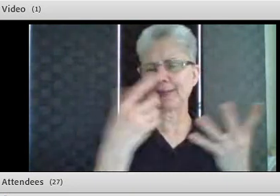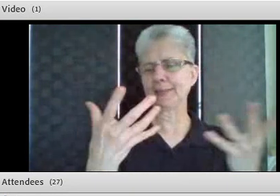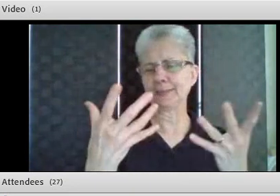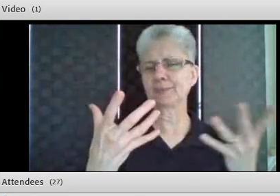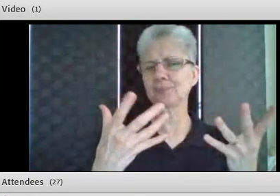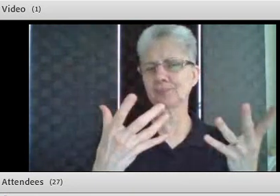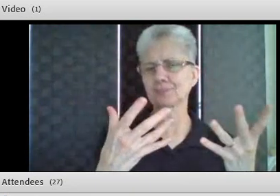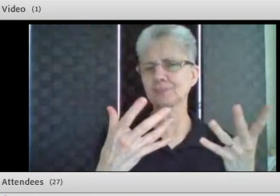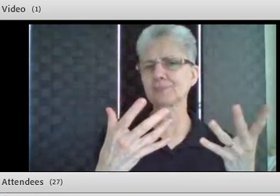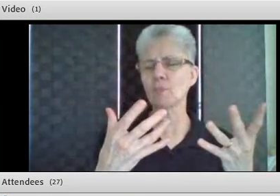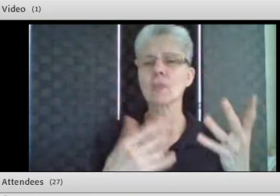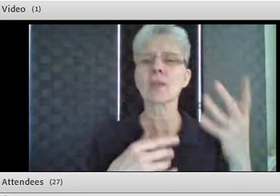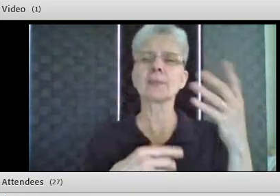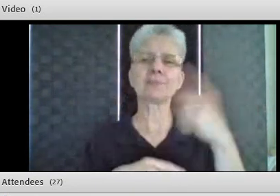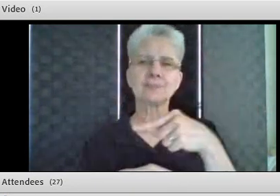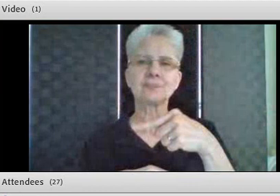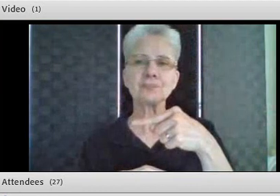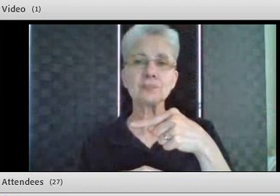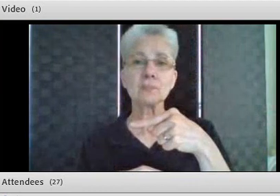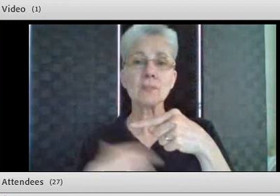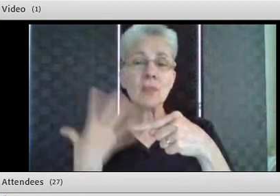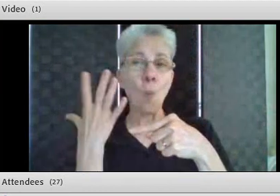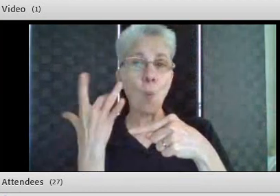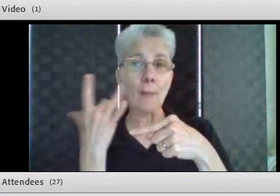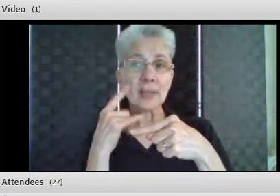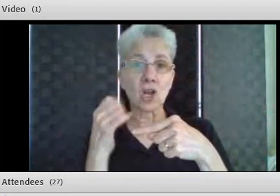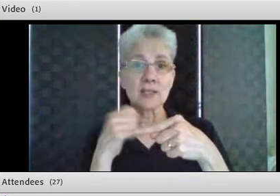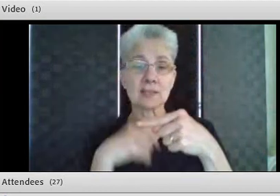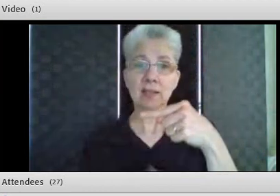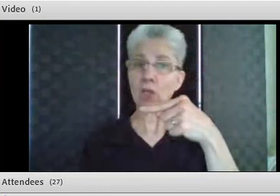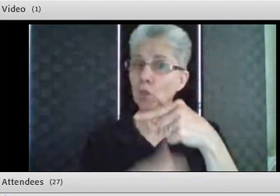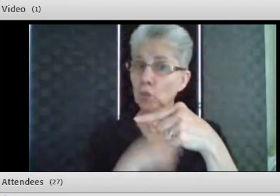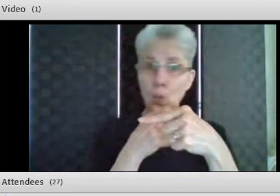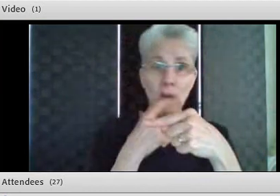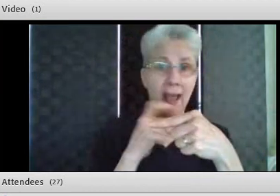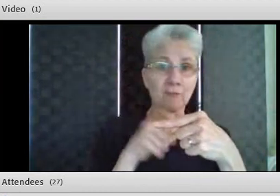and why we're going down that music-theory --